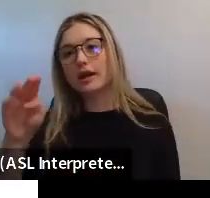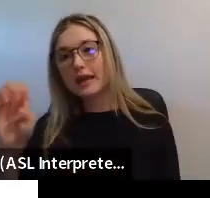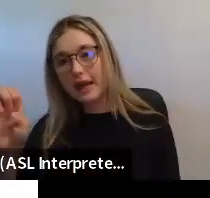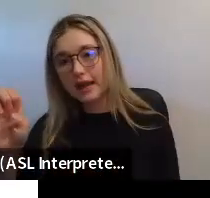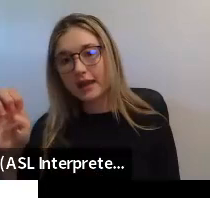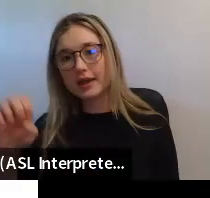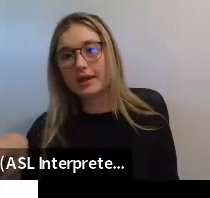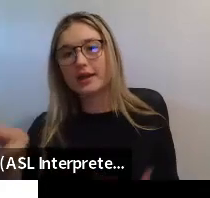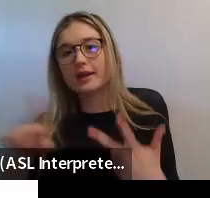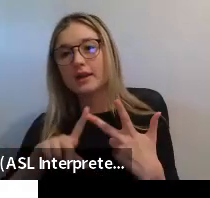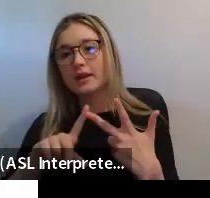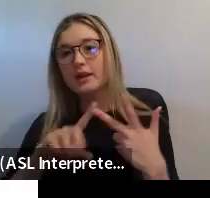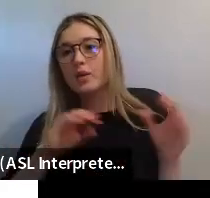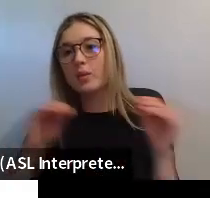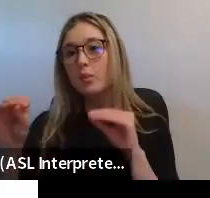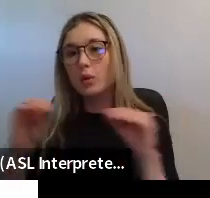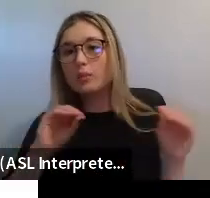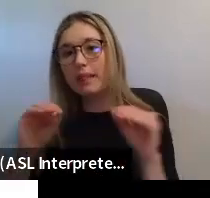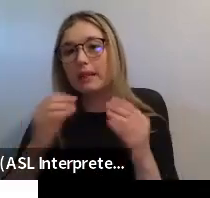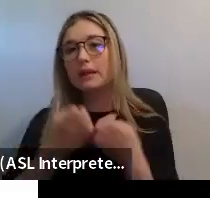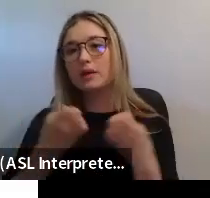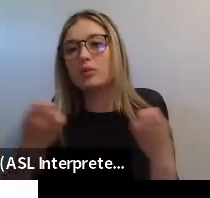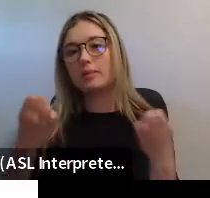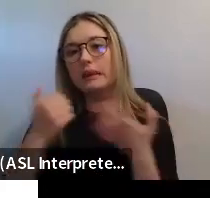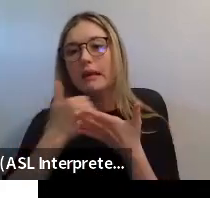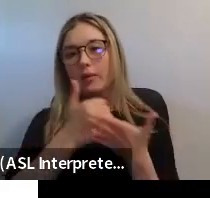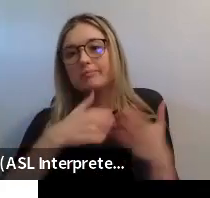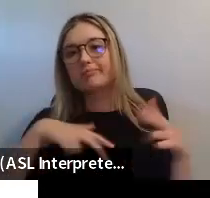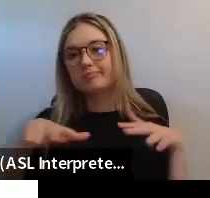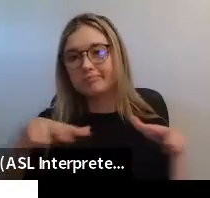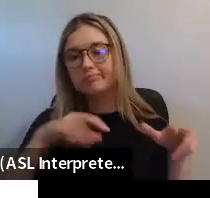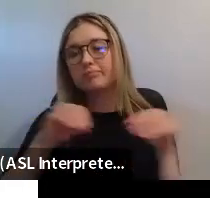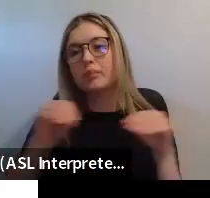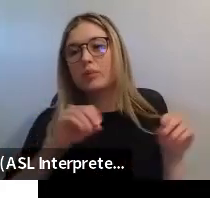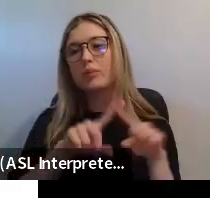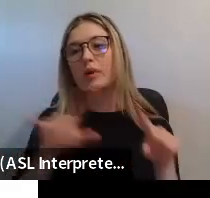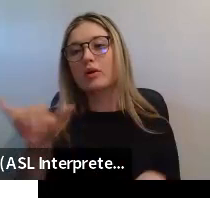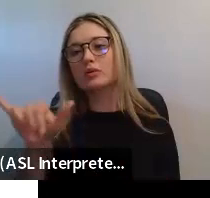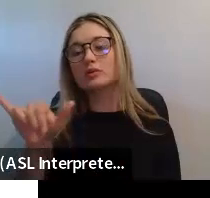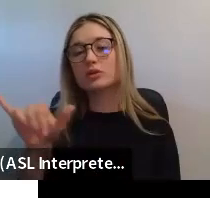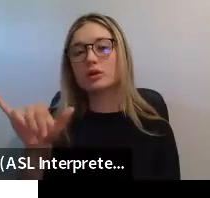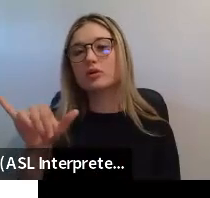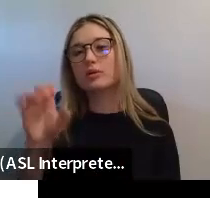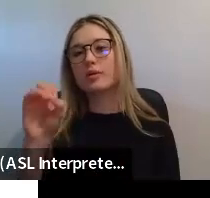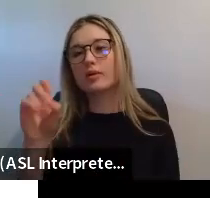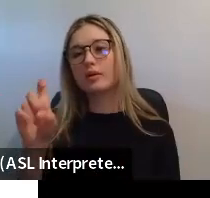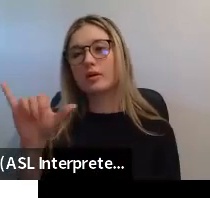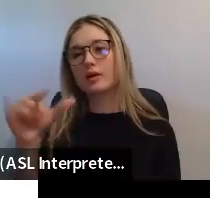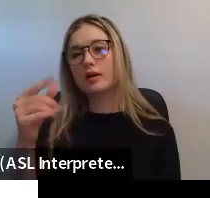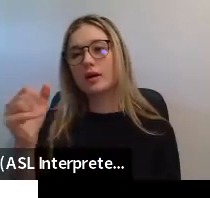So we're talking about wheelchairs. Walkers, canes, rollers, maybe mobility type of equipment as well.